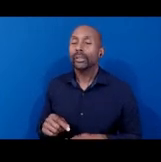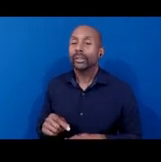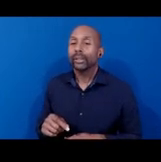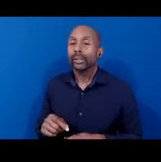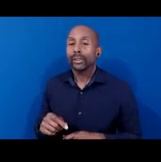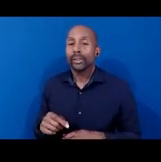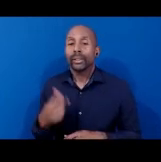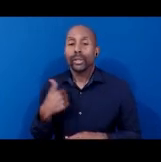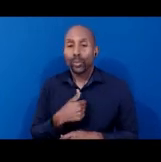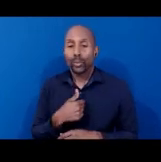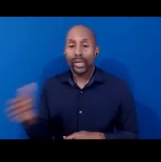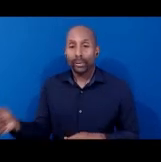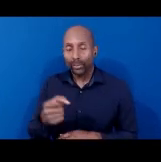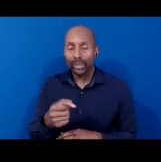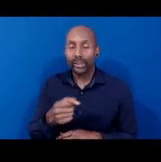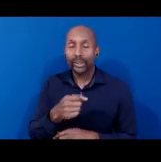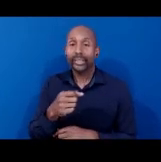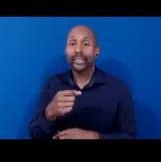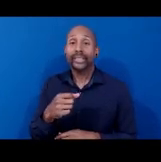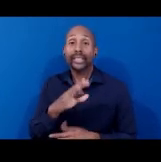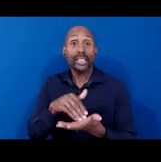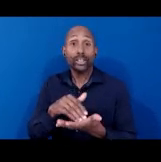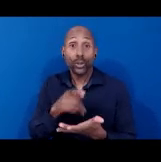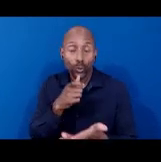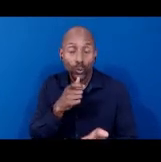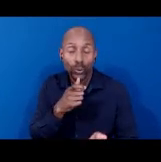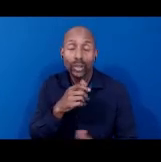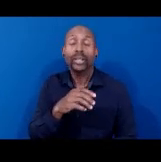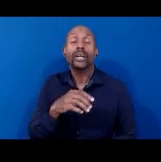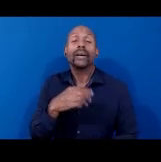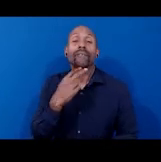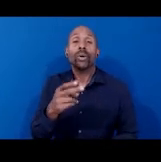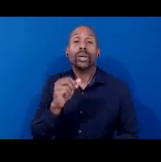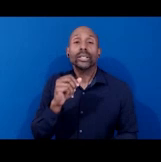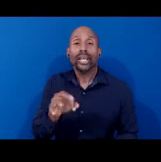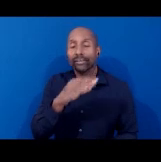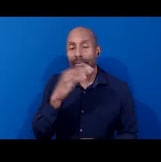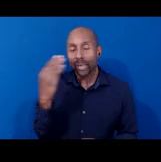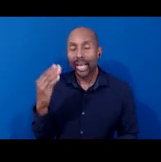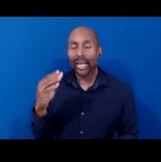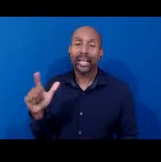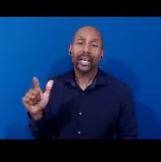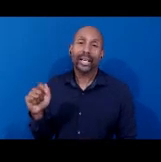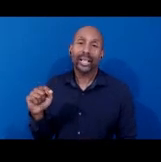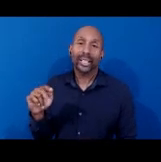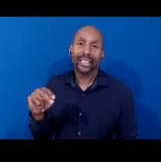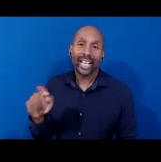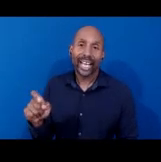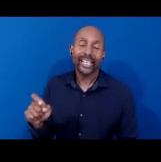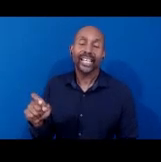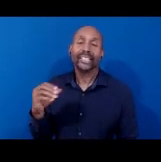the voices of Black, Latin X, and Native American perspectives that this map will continue to evolve and change. Next slide.